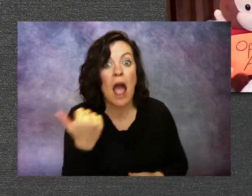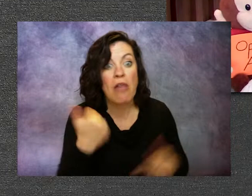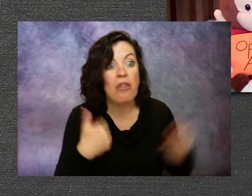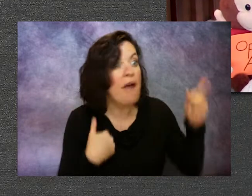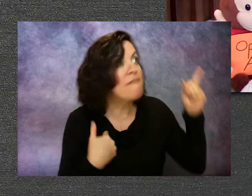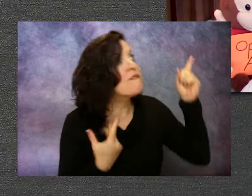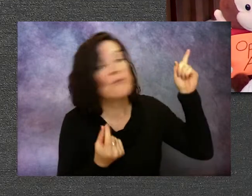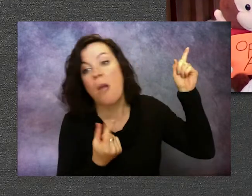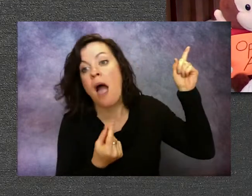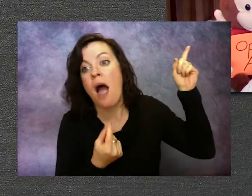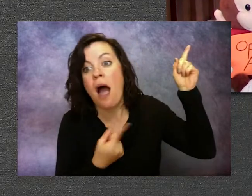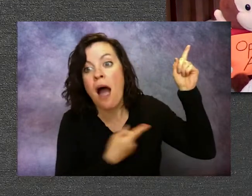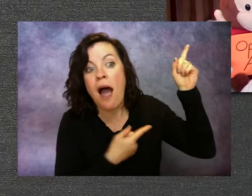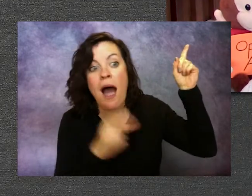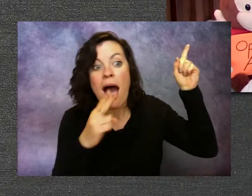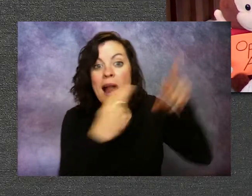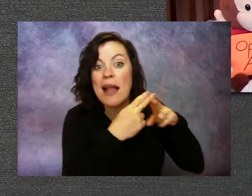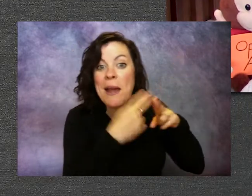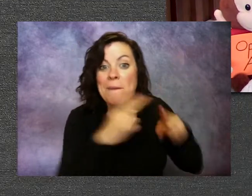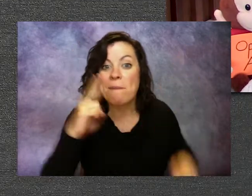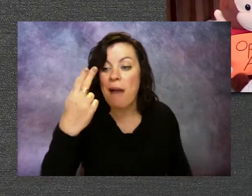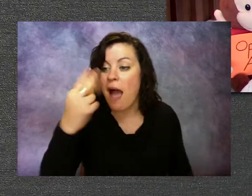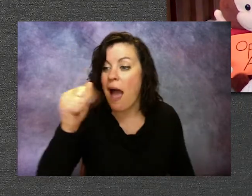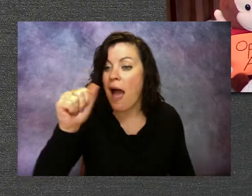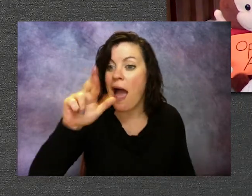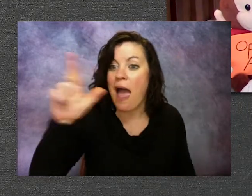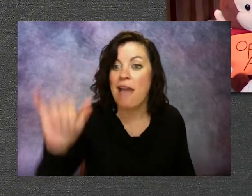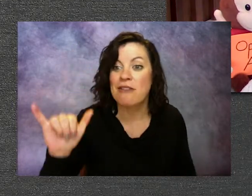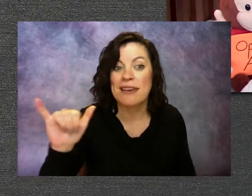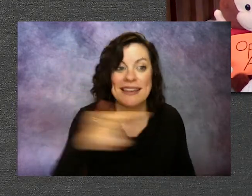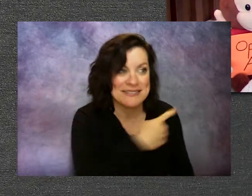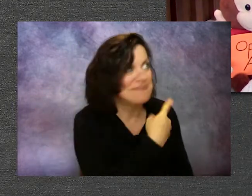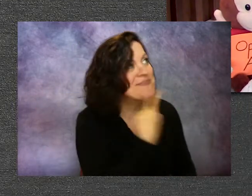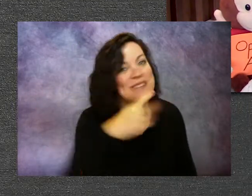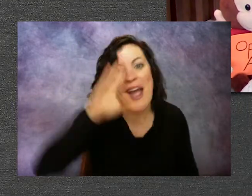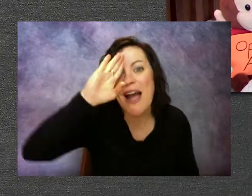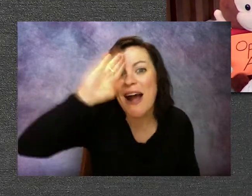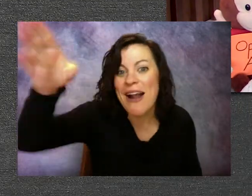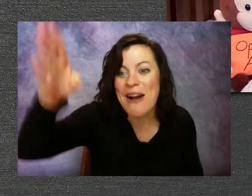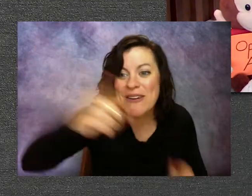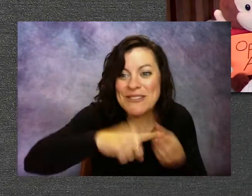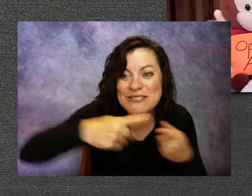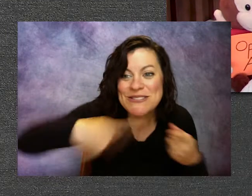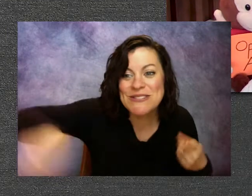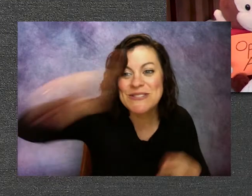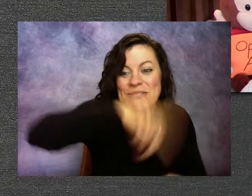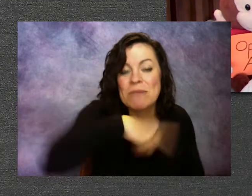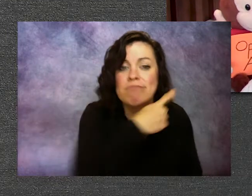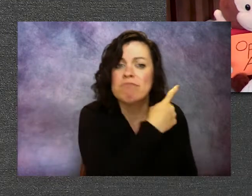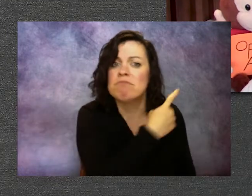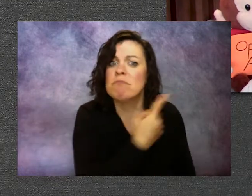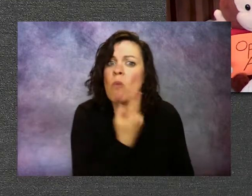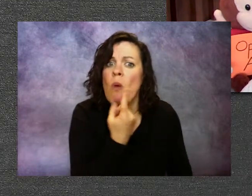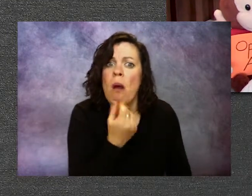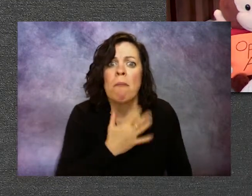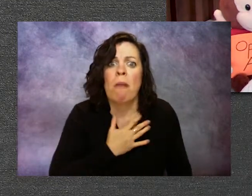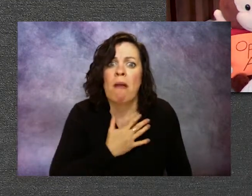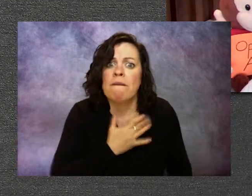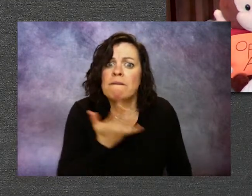This is Harry. Harry, say hi. Harry is one of my favorite book characters